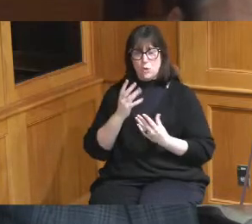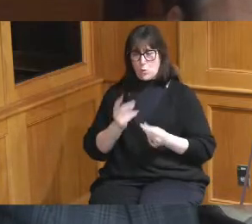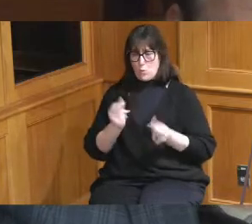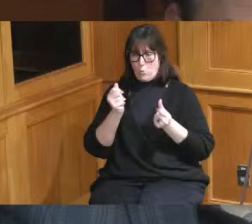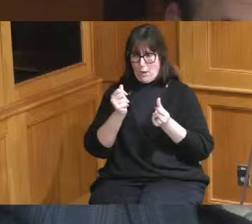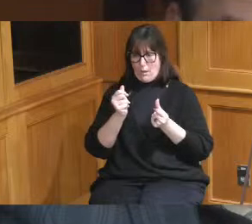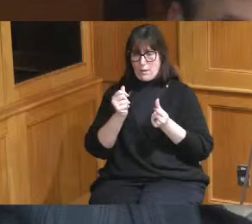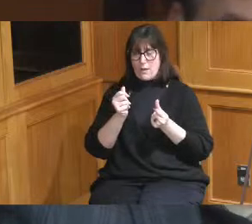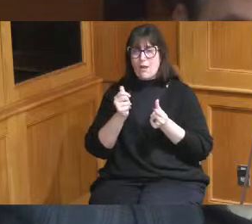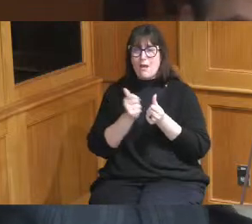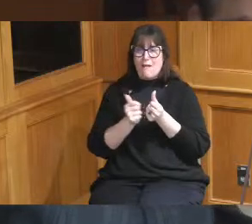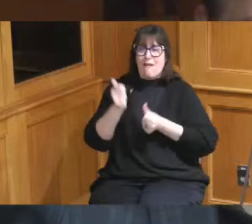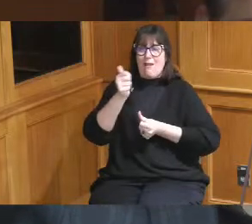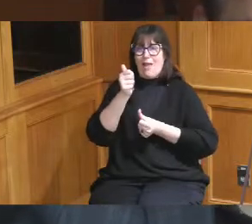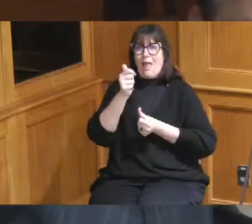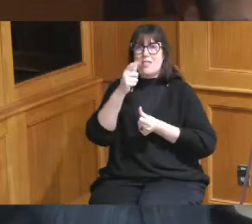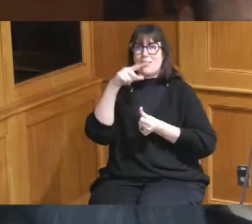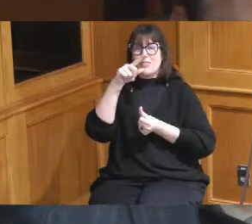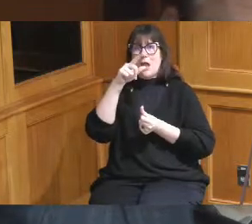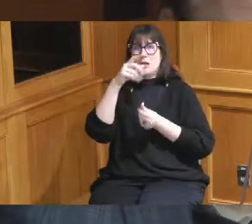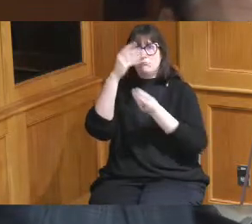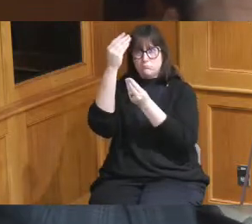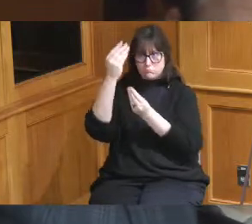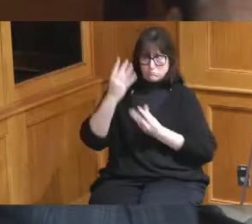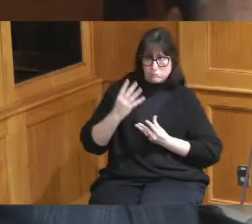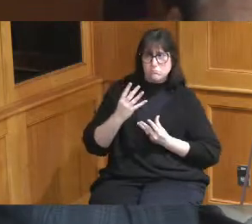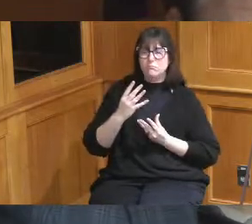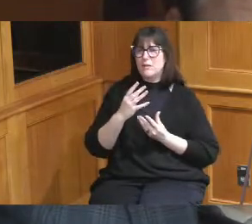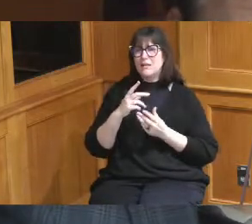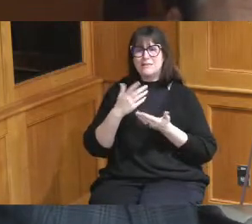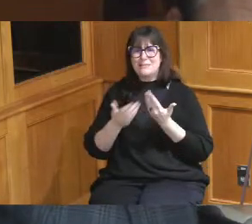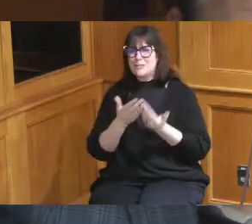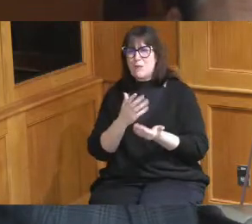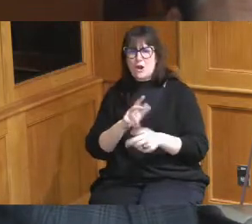to us right away it doesn't matter if it's 3 in the morning two: in the morning 5: in the